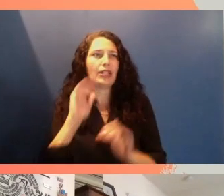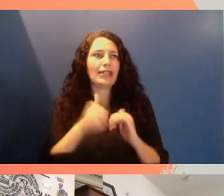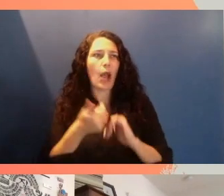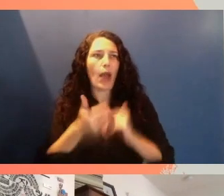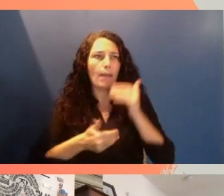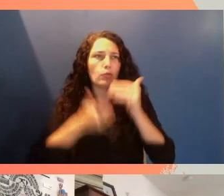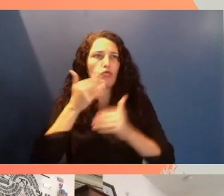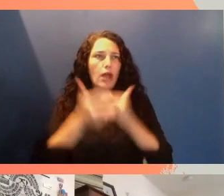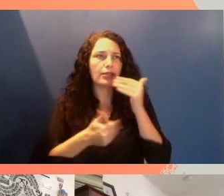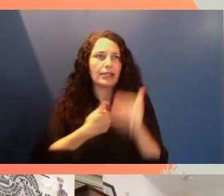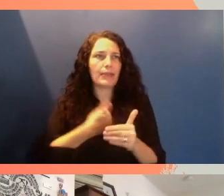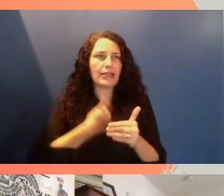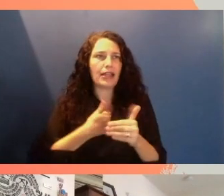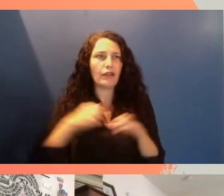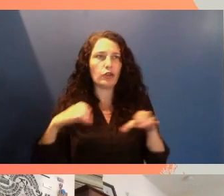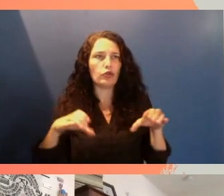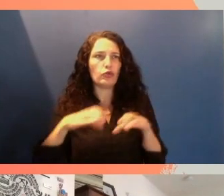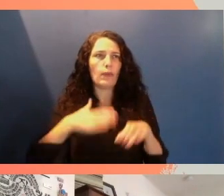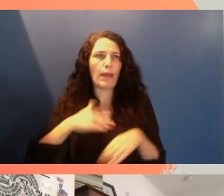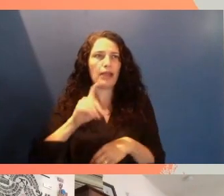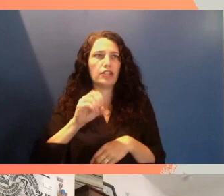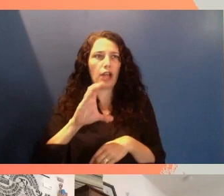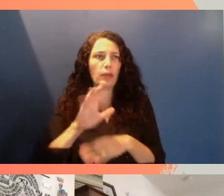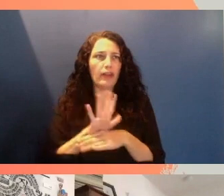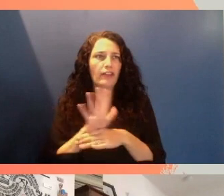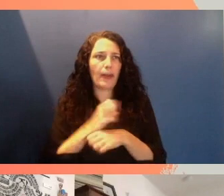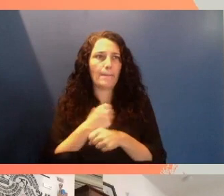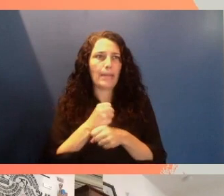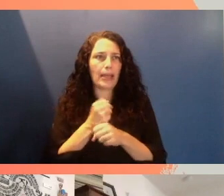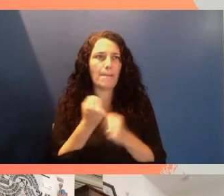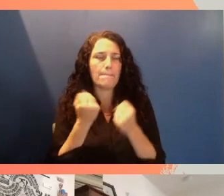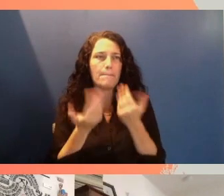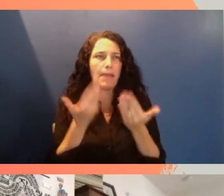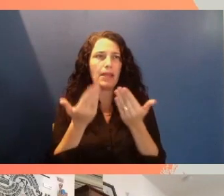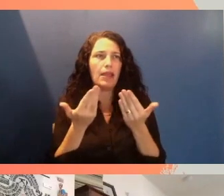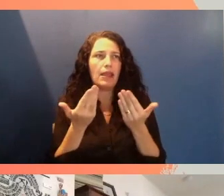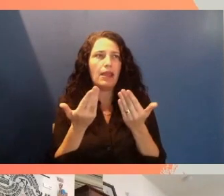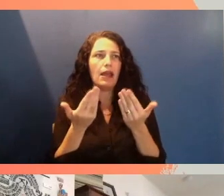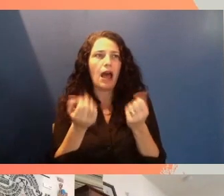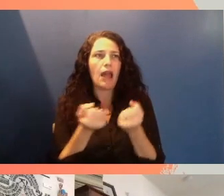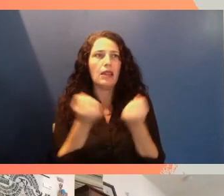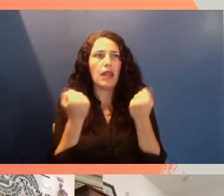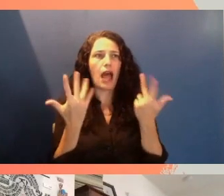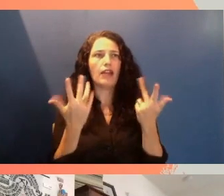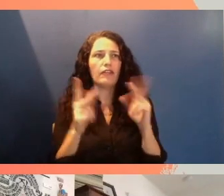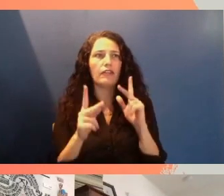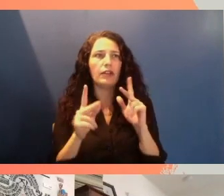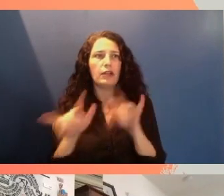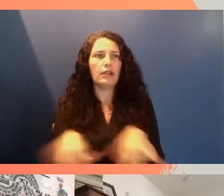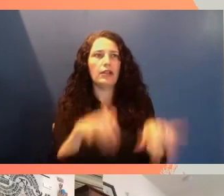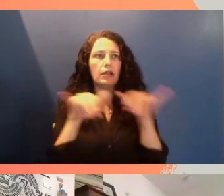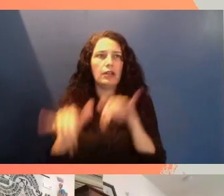might be frowned upon by a lot of the mainstream methodologies around filmmaking.